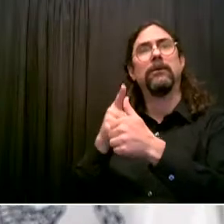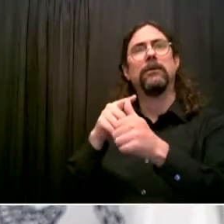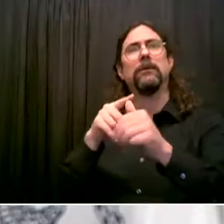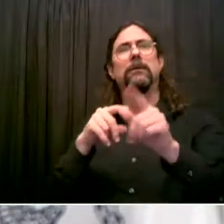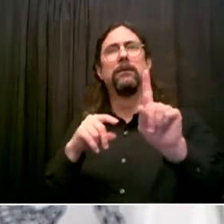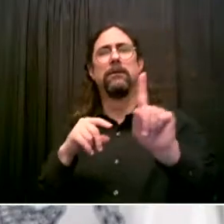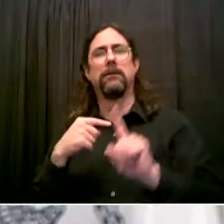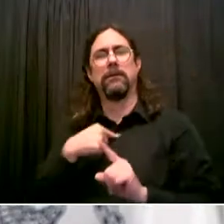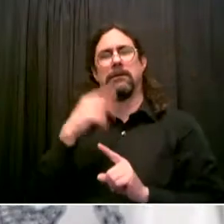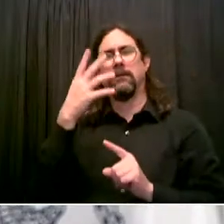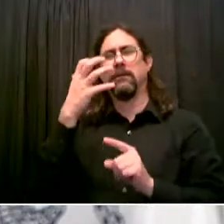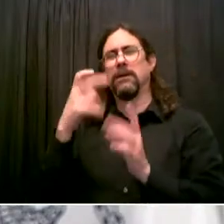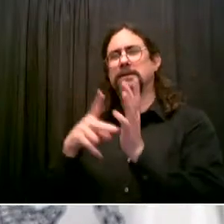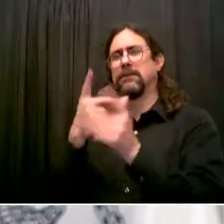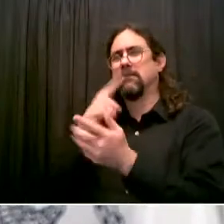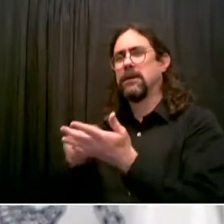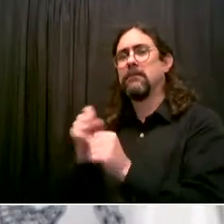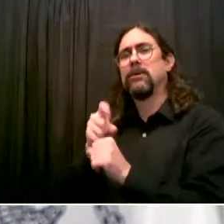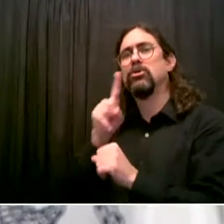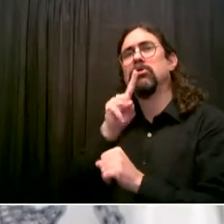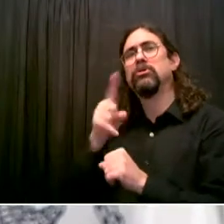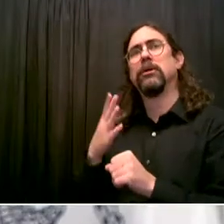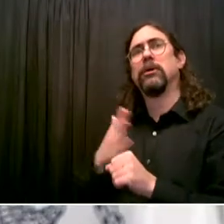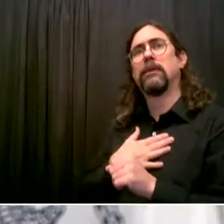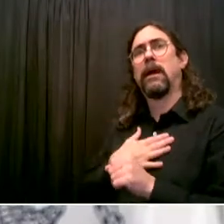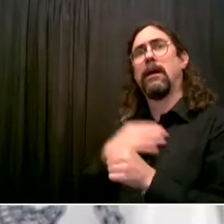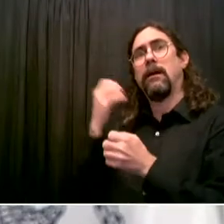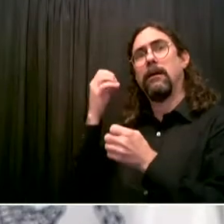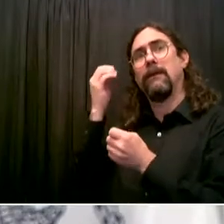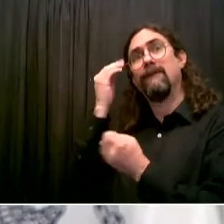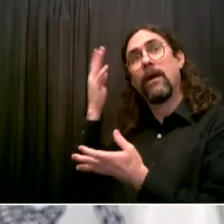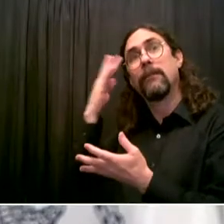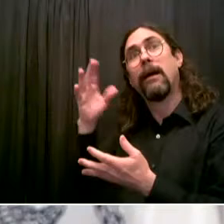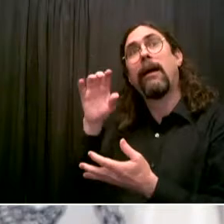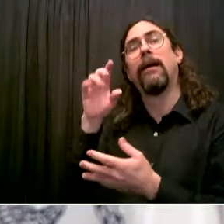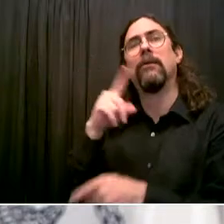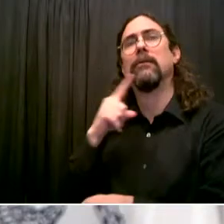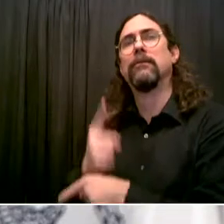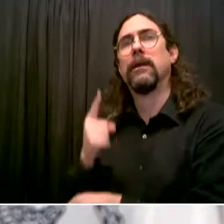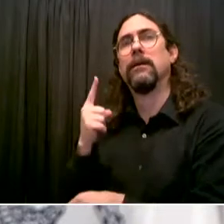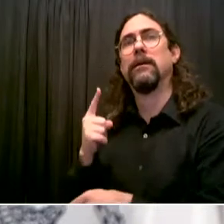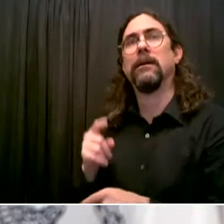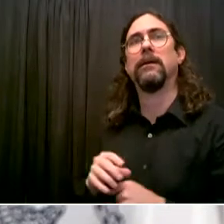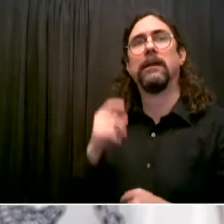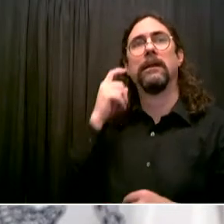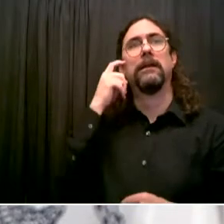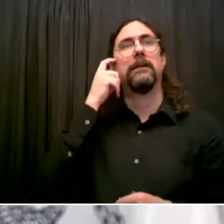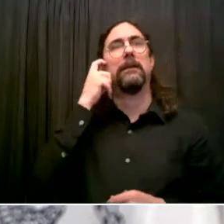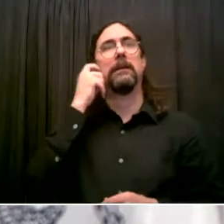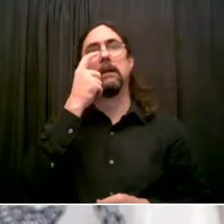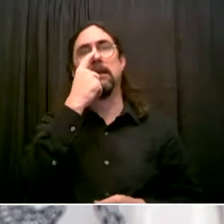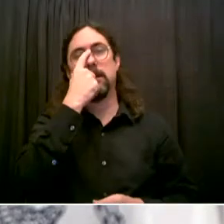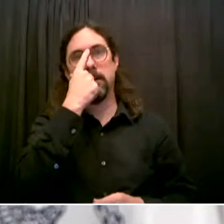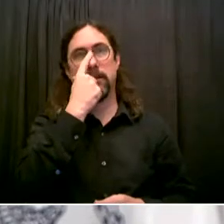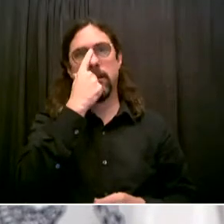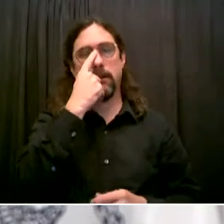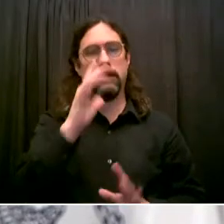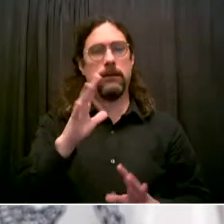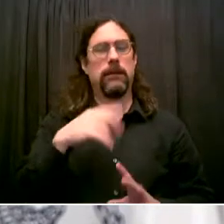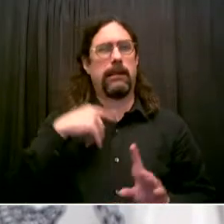QUESTION. SO, 1, I WANT TO CHECK MY FAX. MY UNDERSTANDING IS